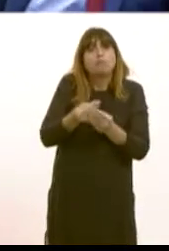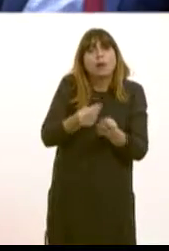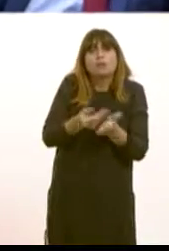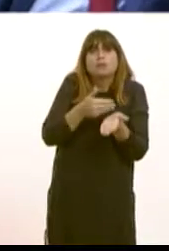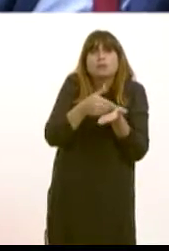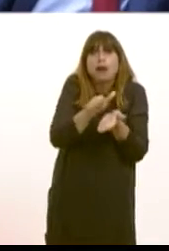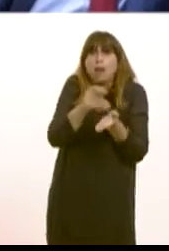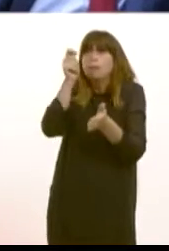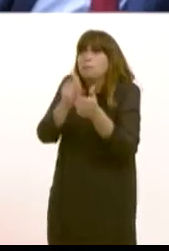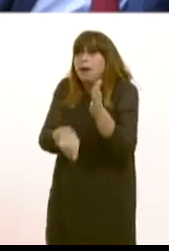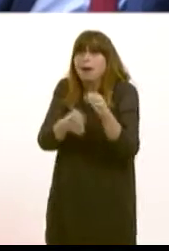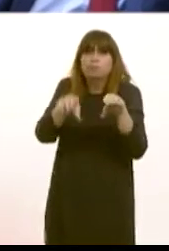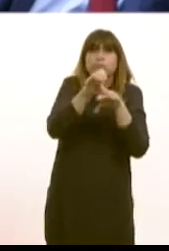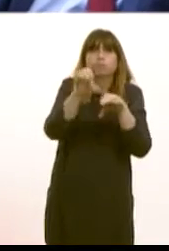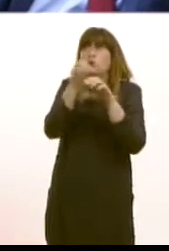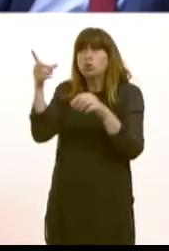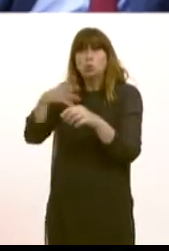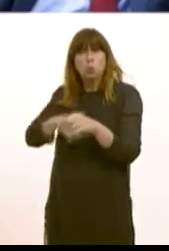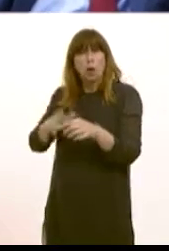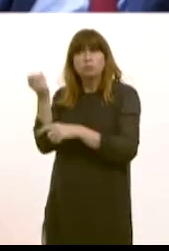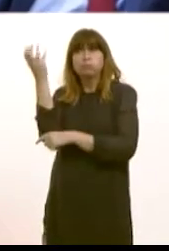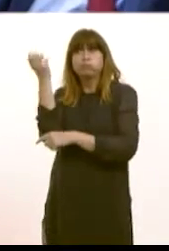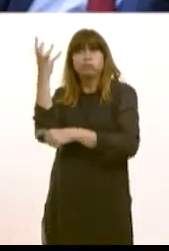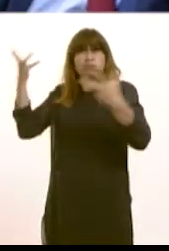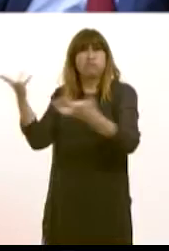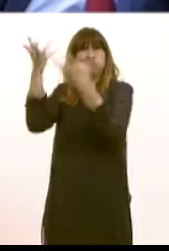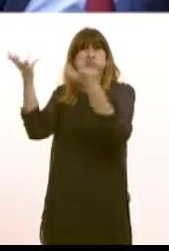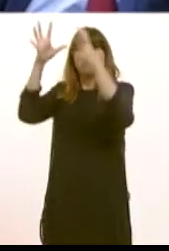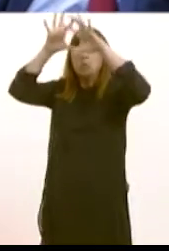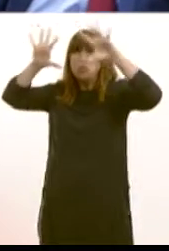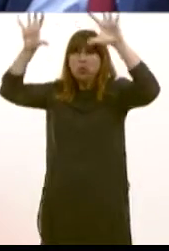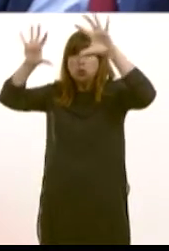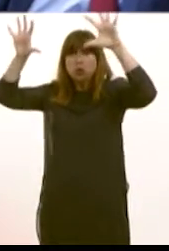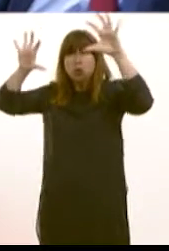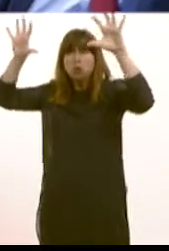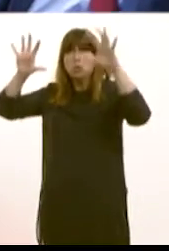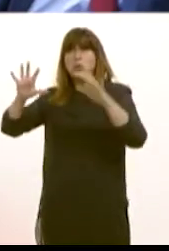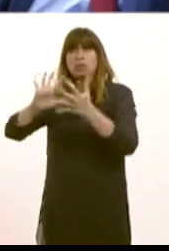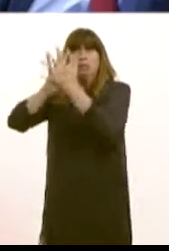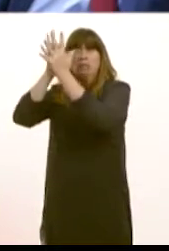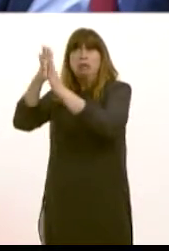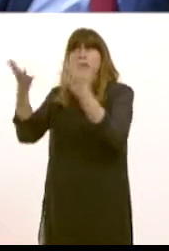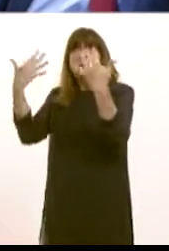If sheís talking about carbon reduction, what she means is more emissions, so, more coming out of the steelworks than before.